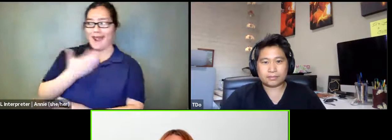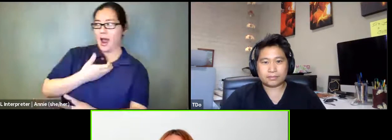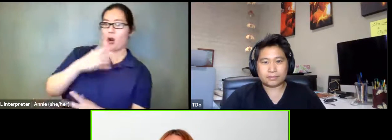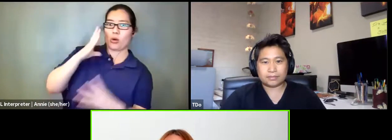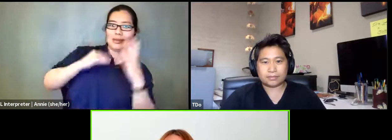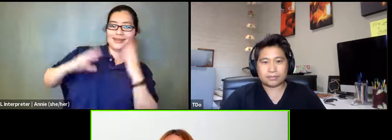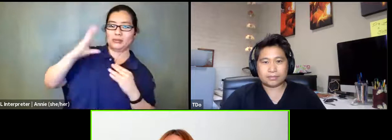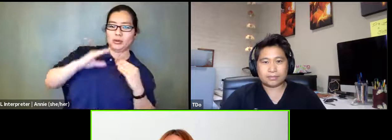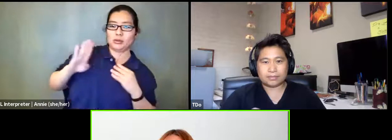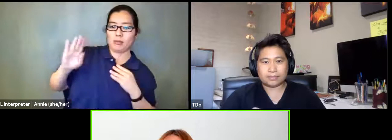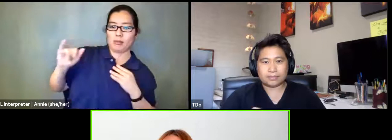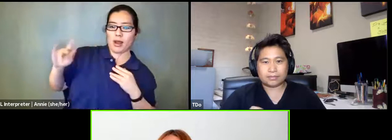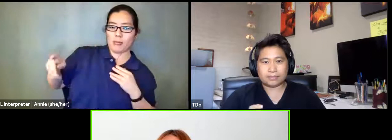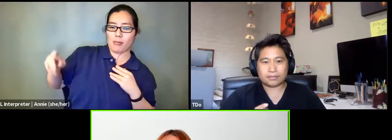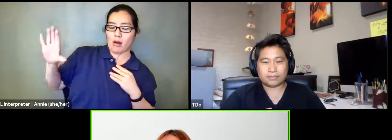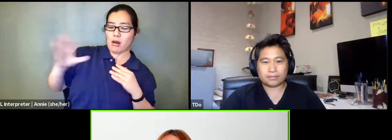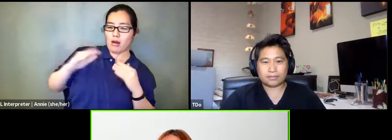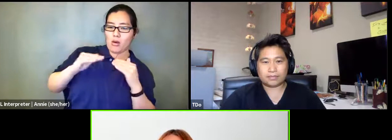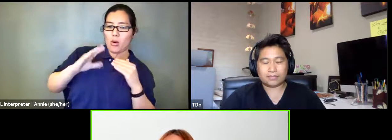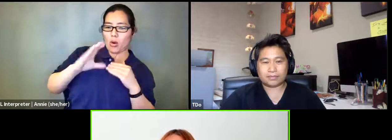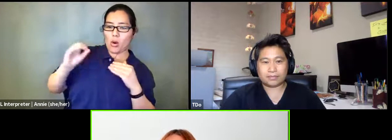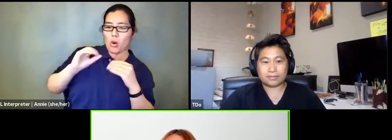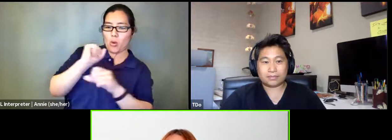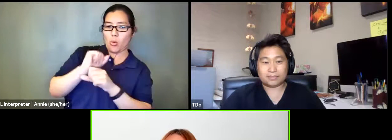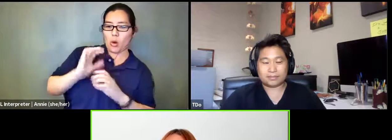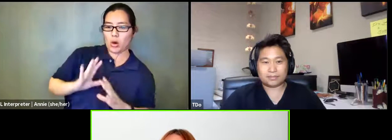BIPOC coworkers. TDo, would you share more about your experience or stories?’